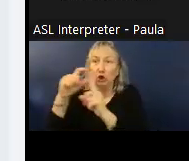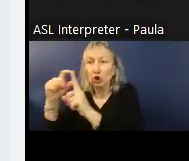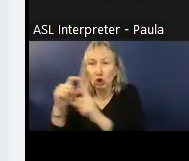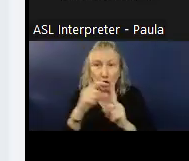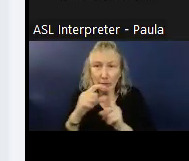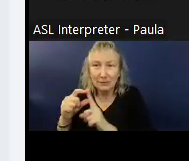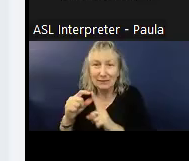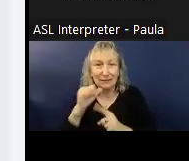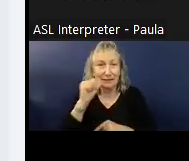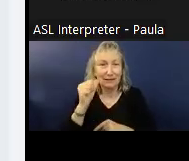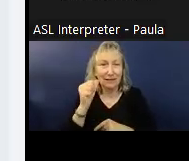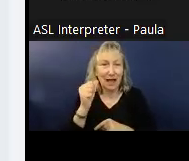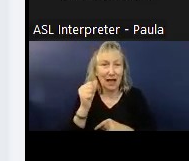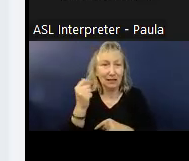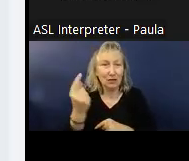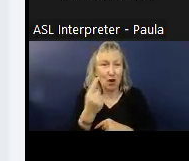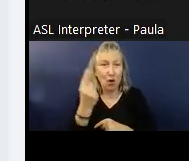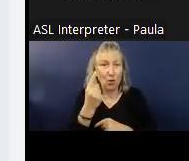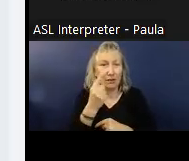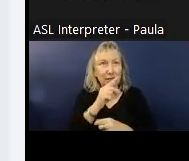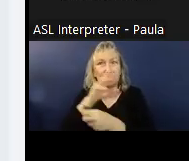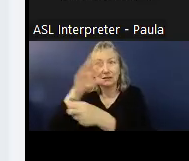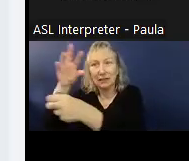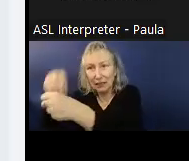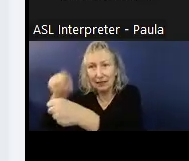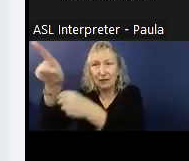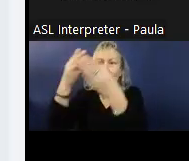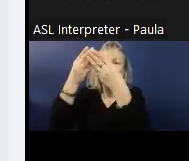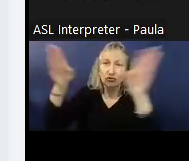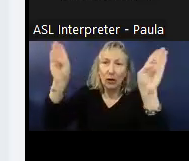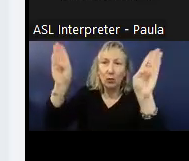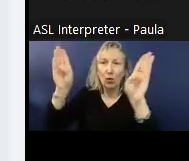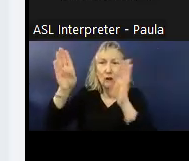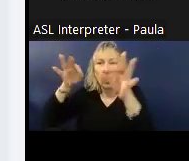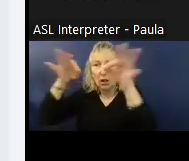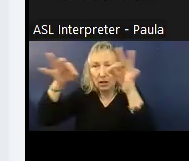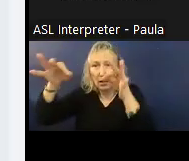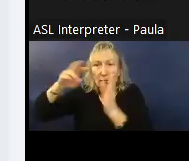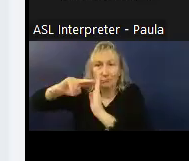the general definition of verbal abuse, and I believe they should be.